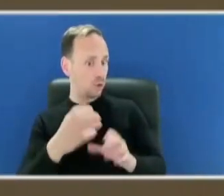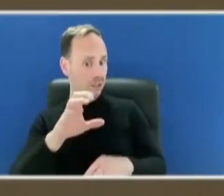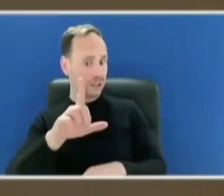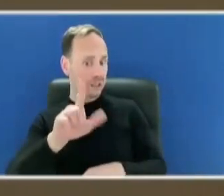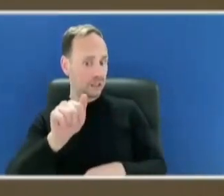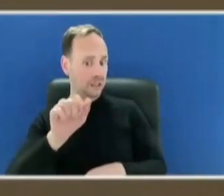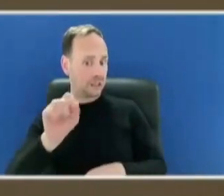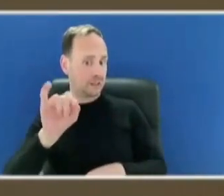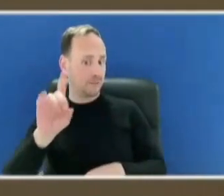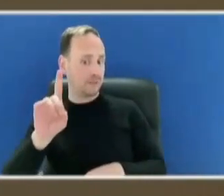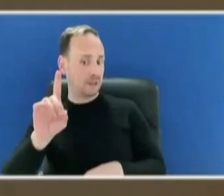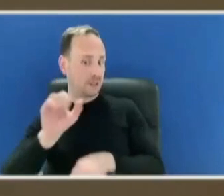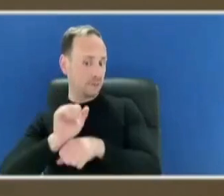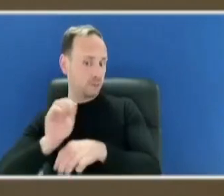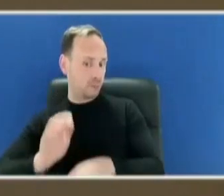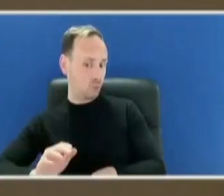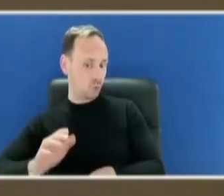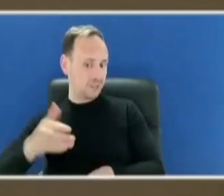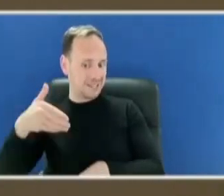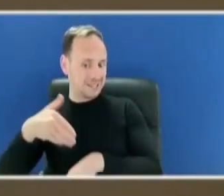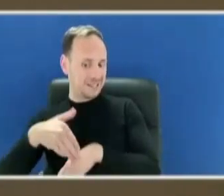And so if you take a look at uh board